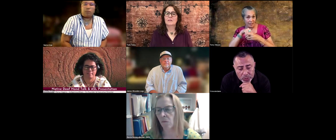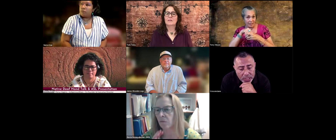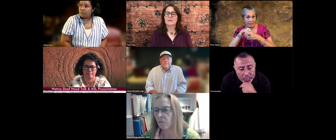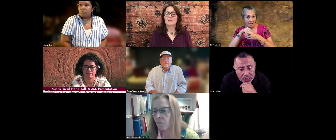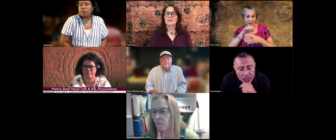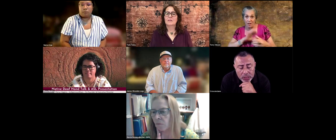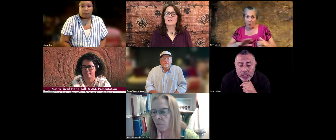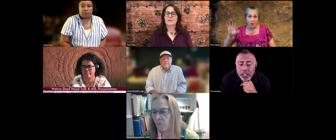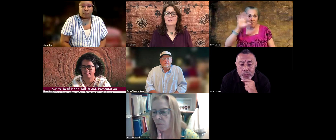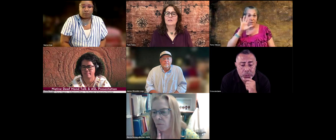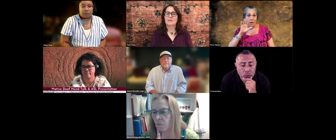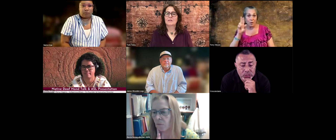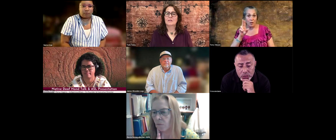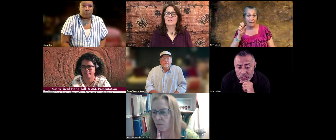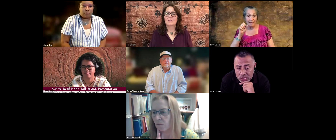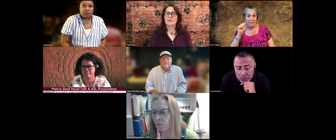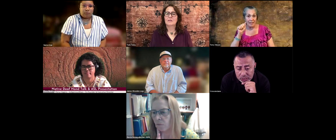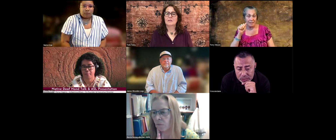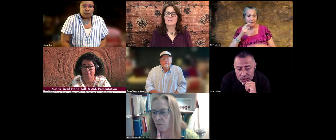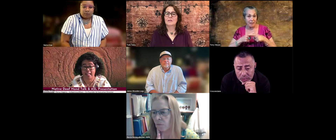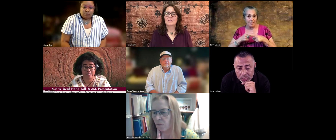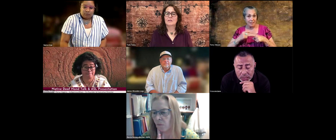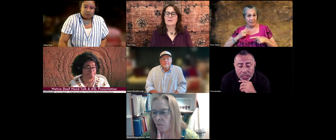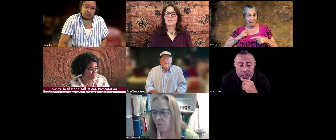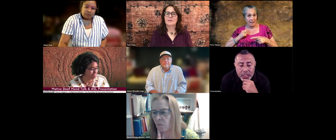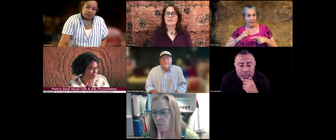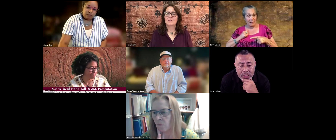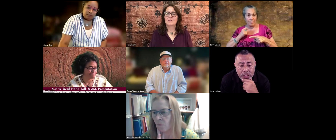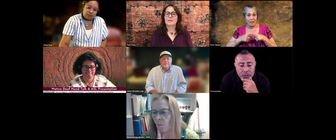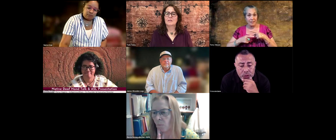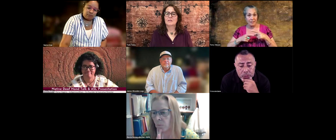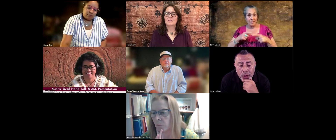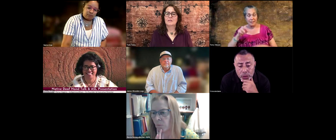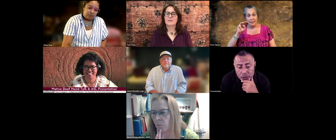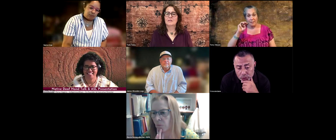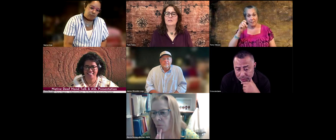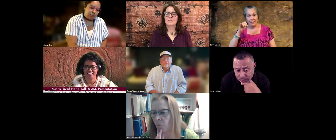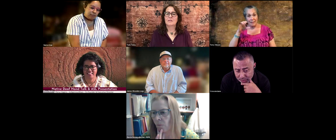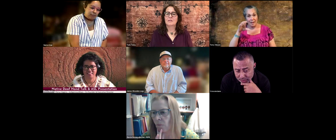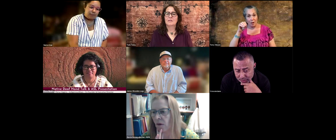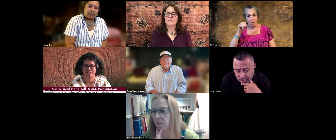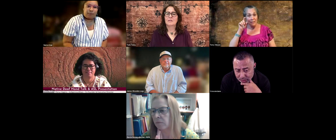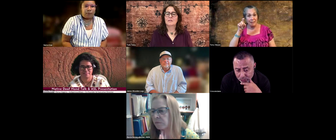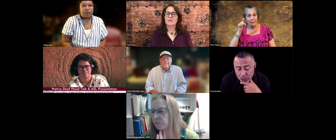There are deaf blind. Deaf people with other disabilities. And they come from all over the United States.